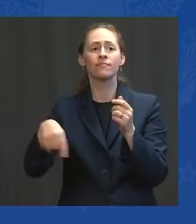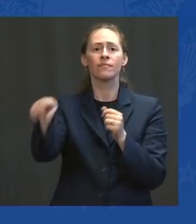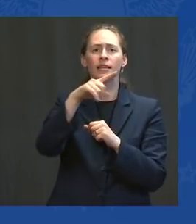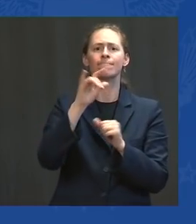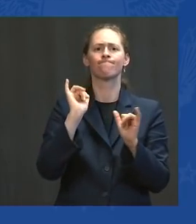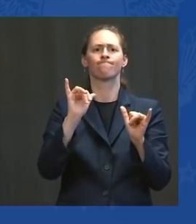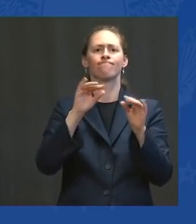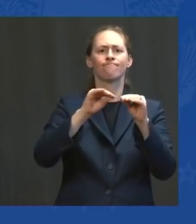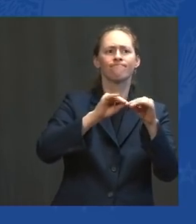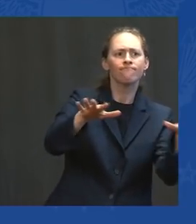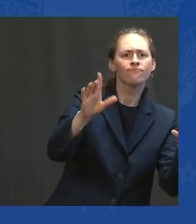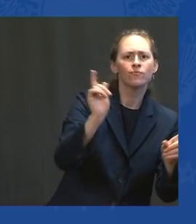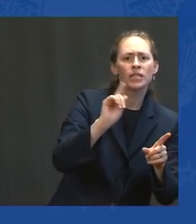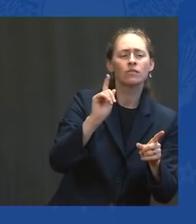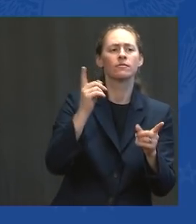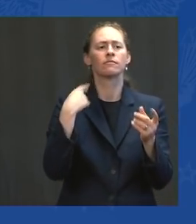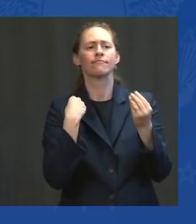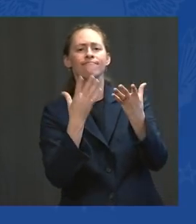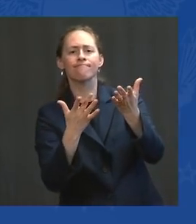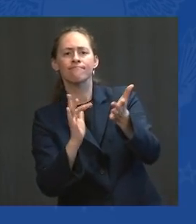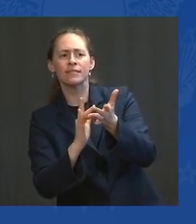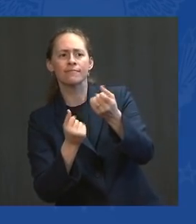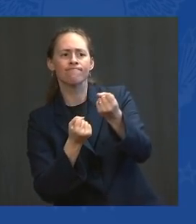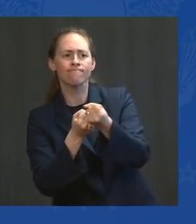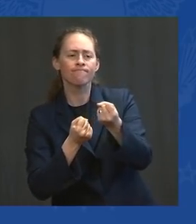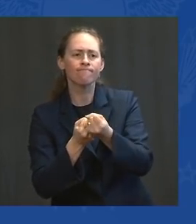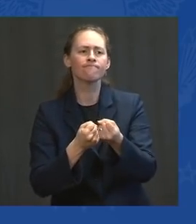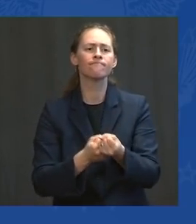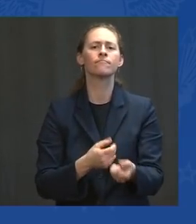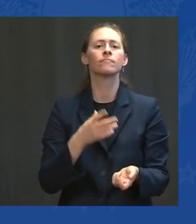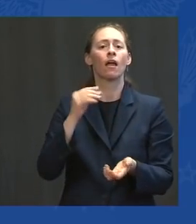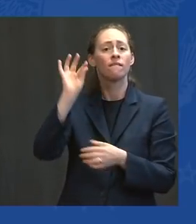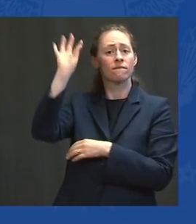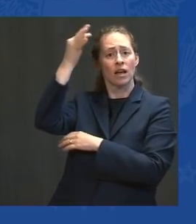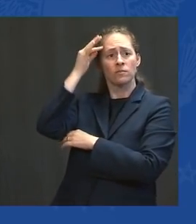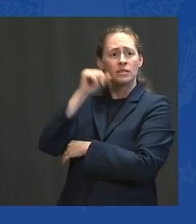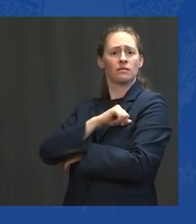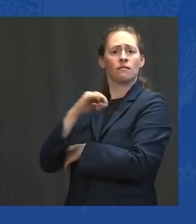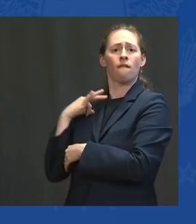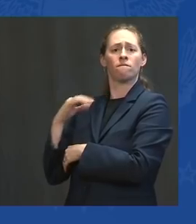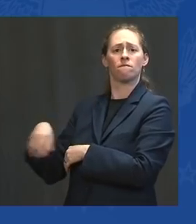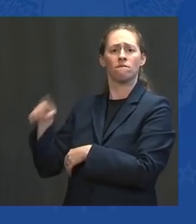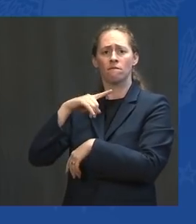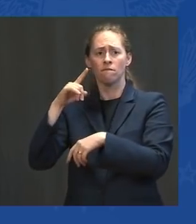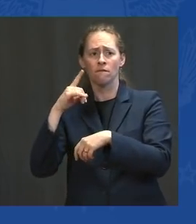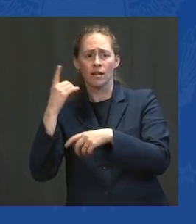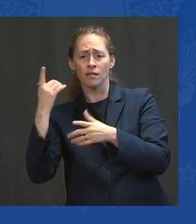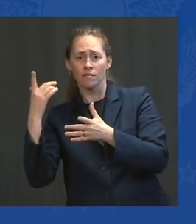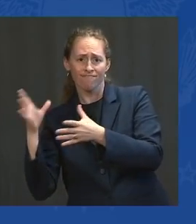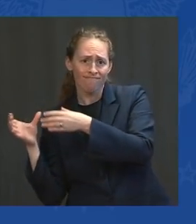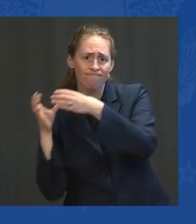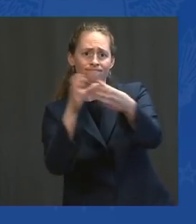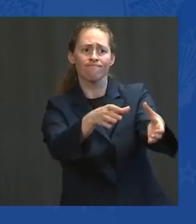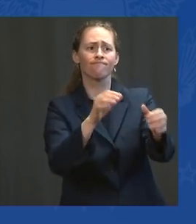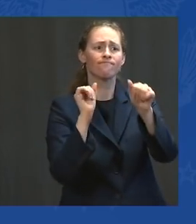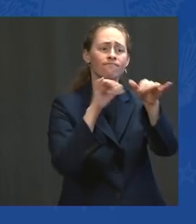and we're going to provide federal personnel to fill gaps in staffing, and technical experts to help investigate outbreaks --